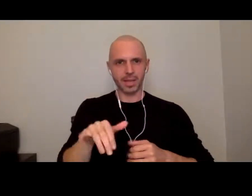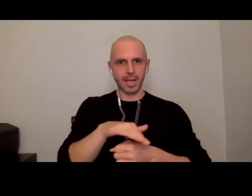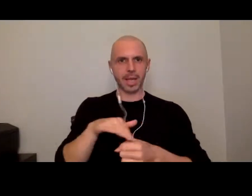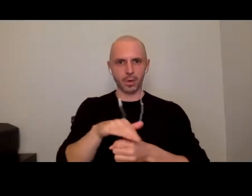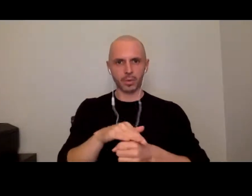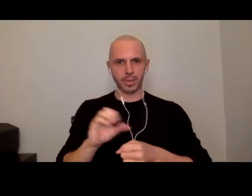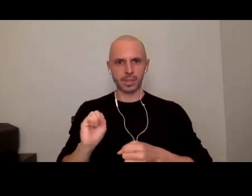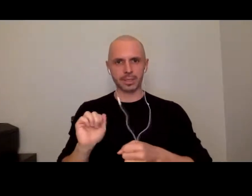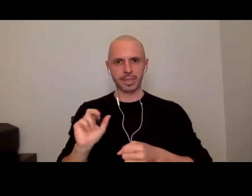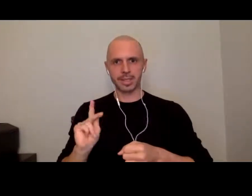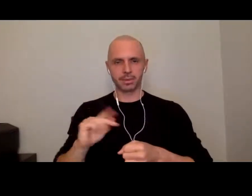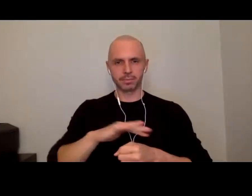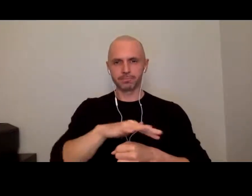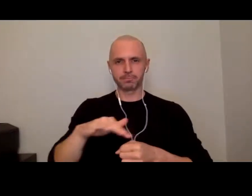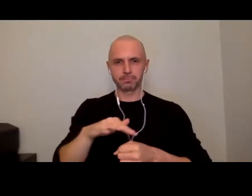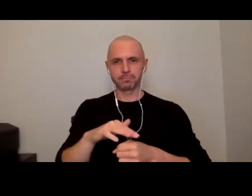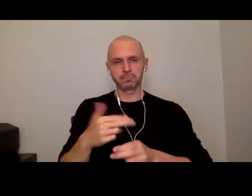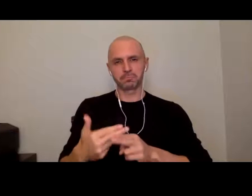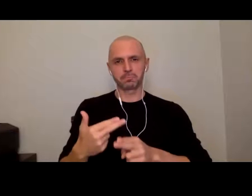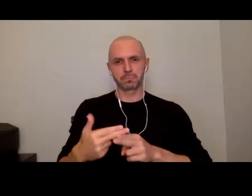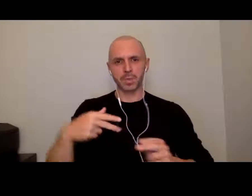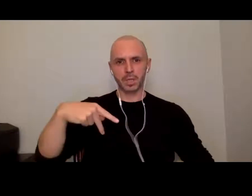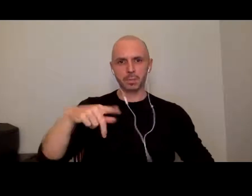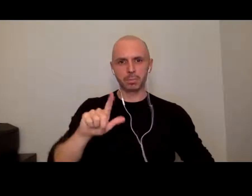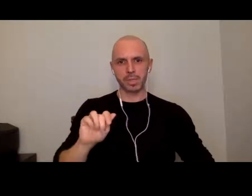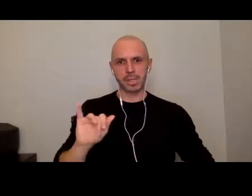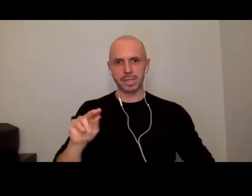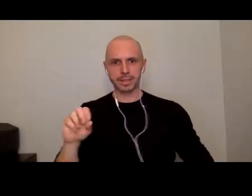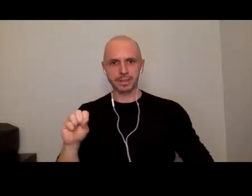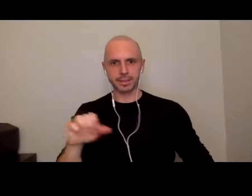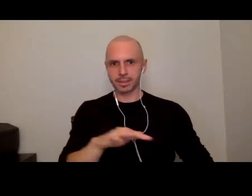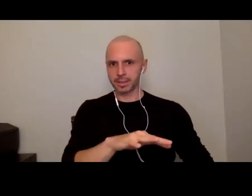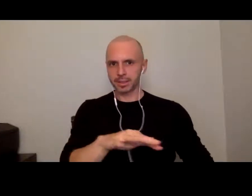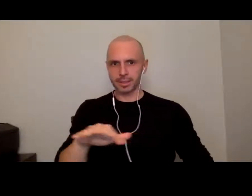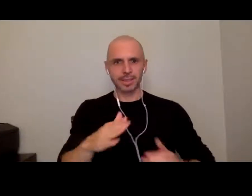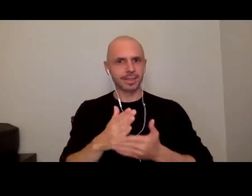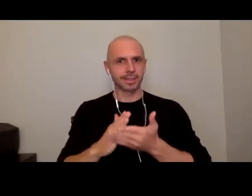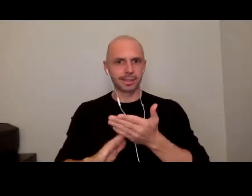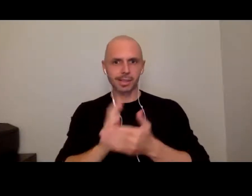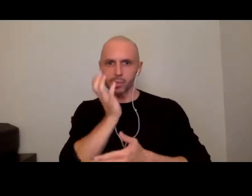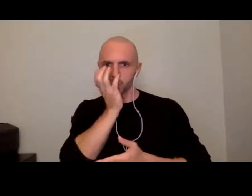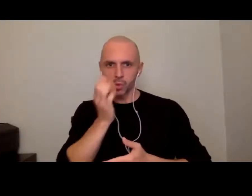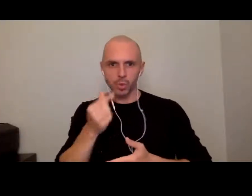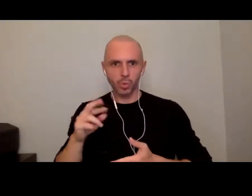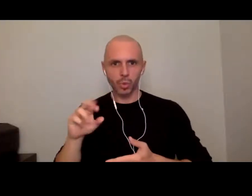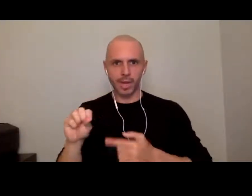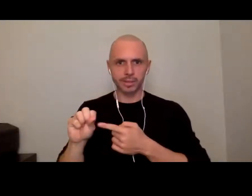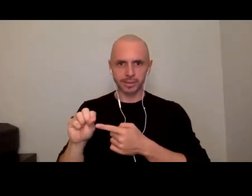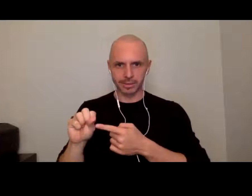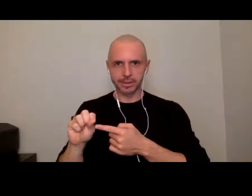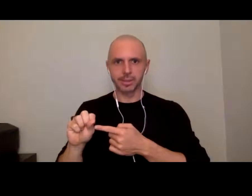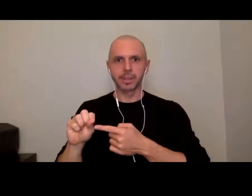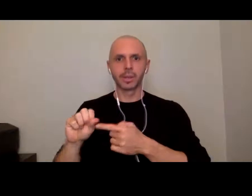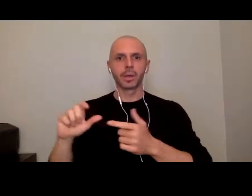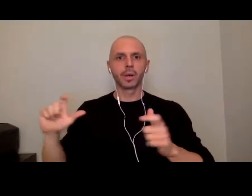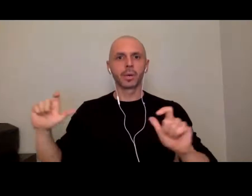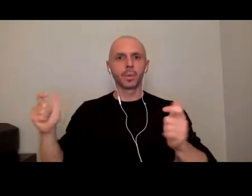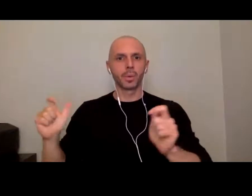so there's concern for that when natural grasses go extinct because as a result of that so does